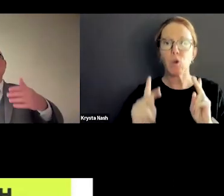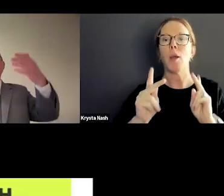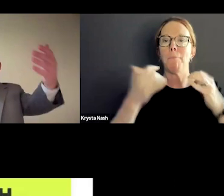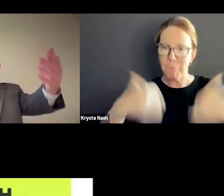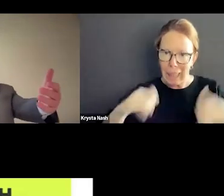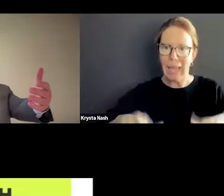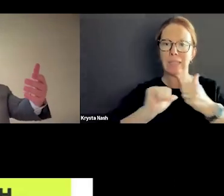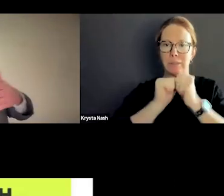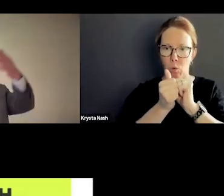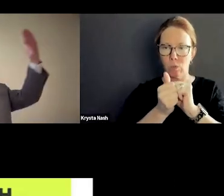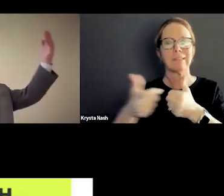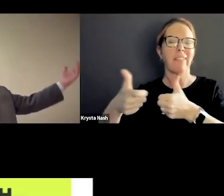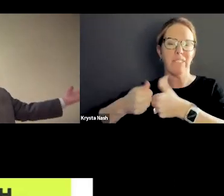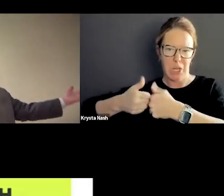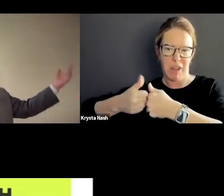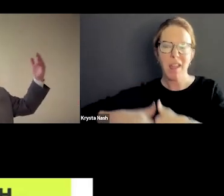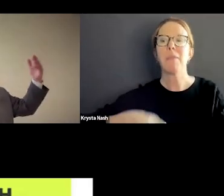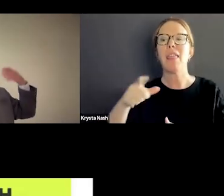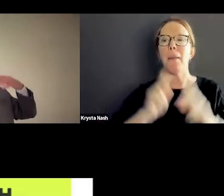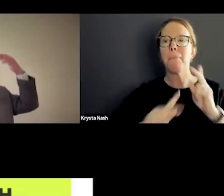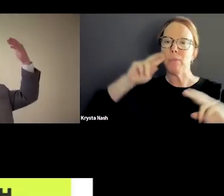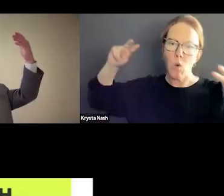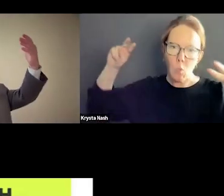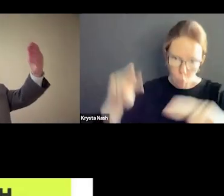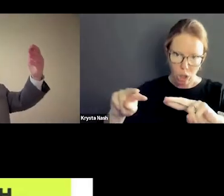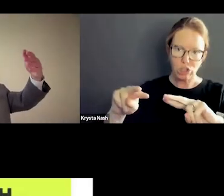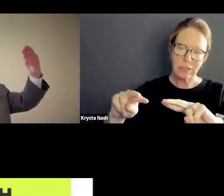in a video game and people are watching it and they are betting on the outcome